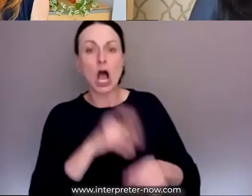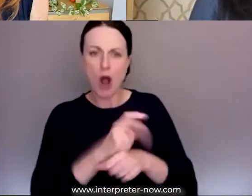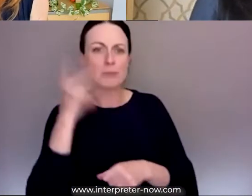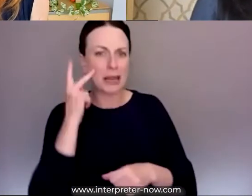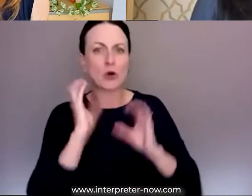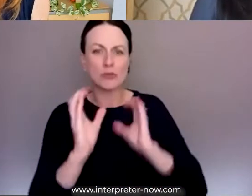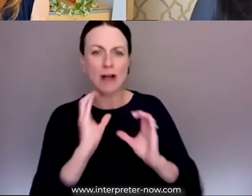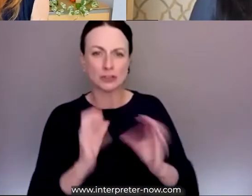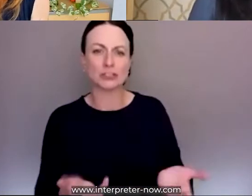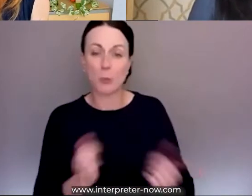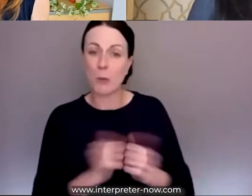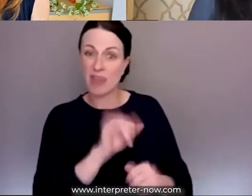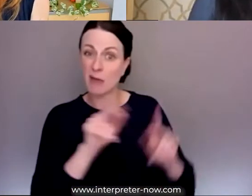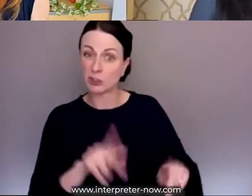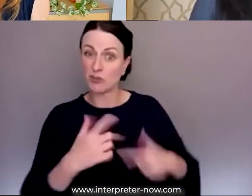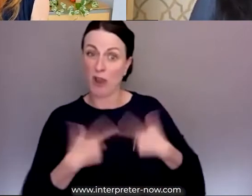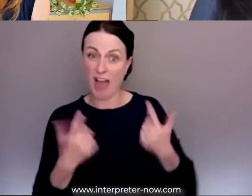with that person in your life you've been avoiding.